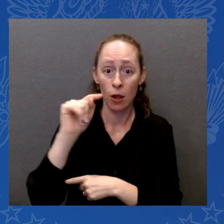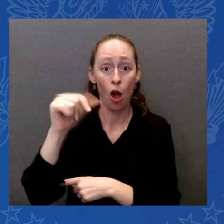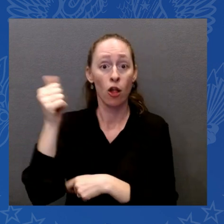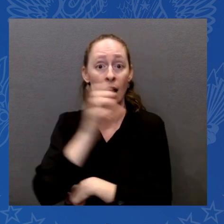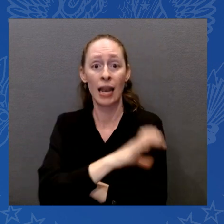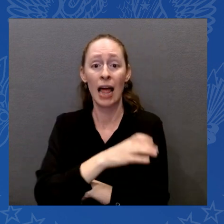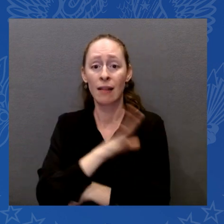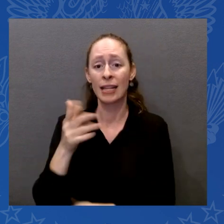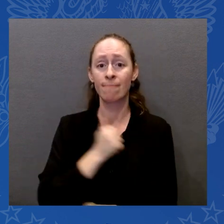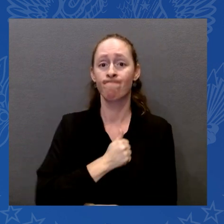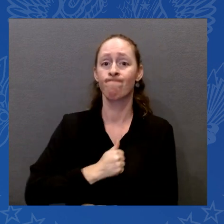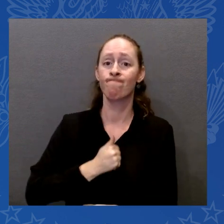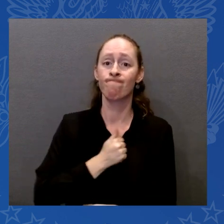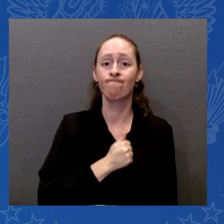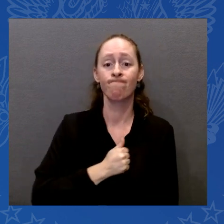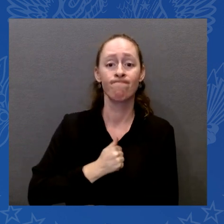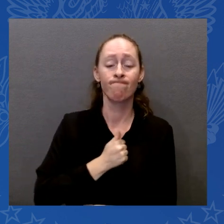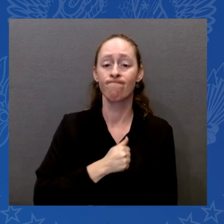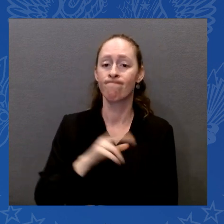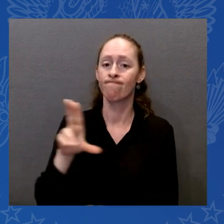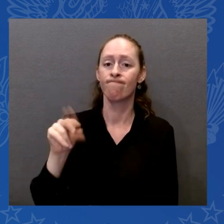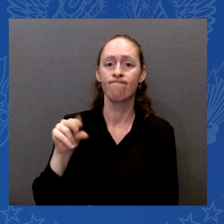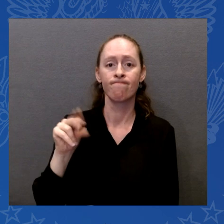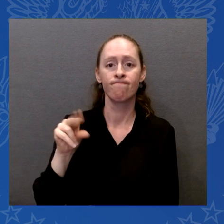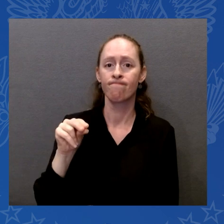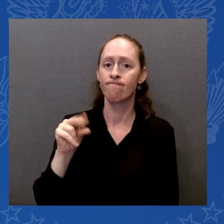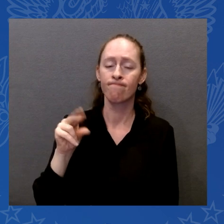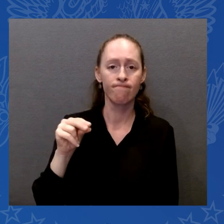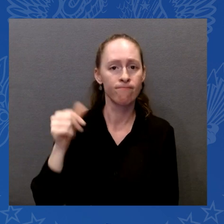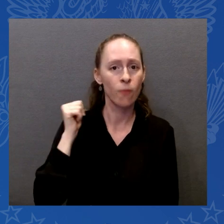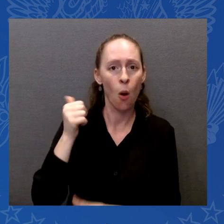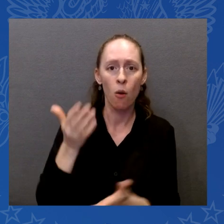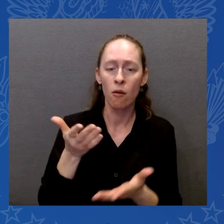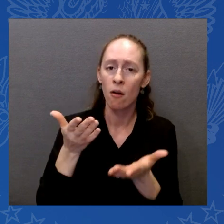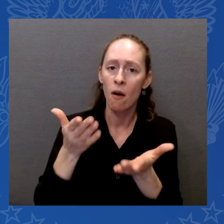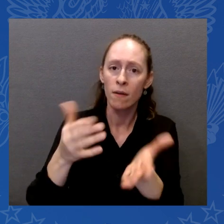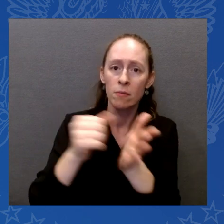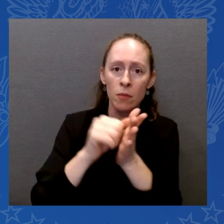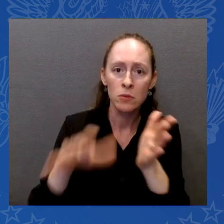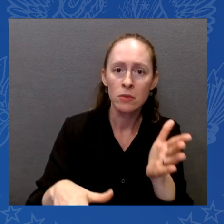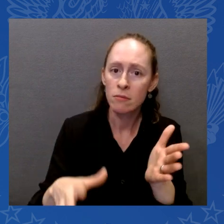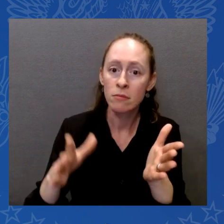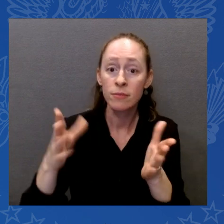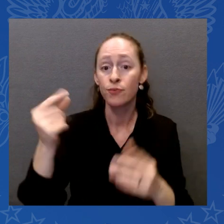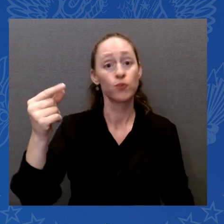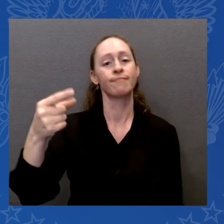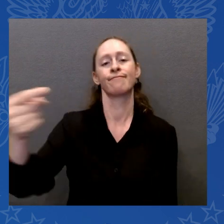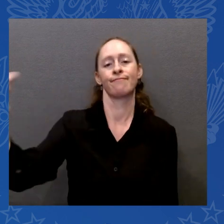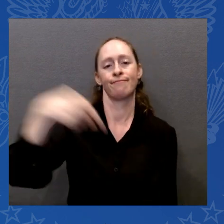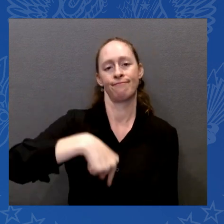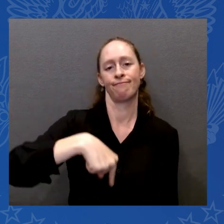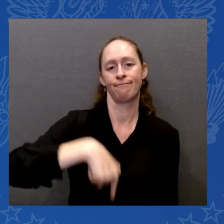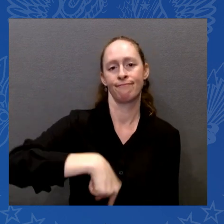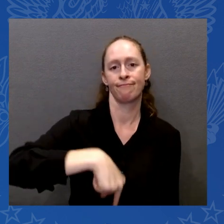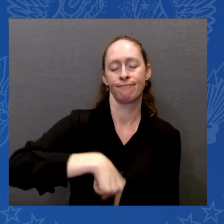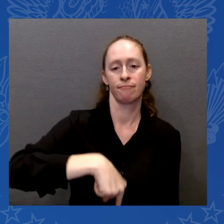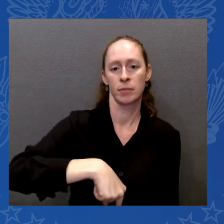which was unfortunately more complex than it needed to be because there were several weeks that ensued before the patient sought care and eventually saw us.